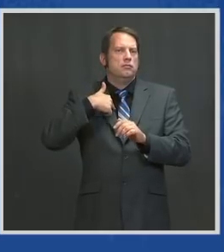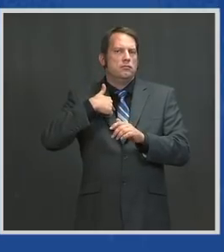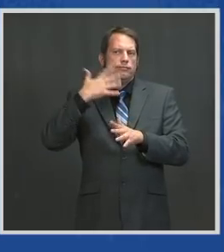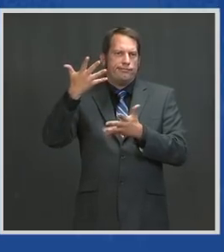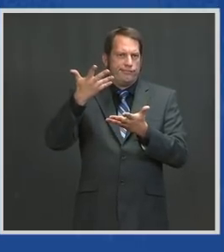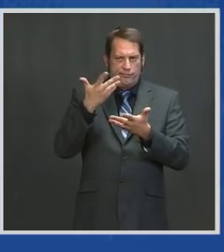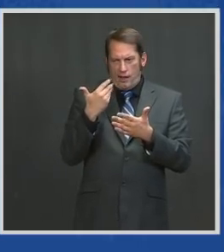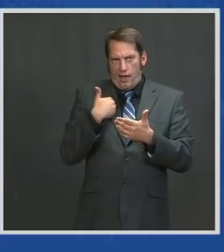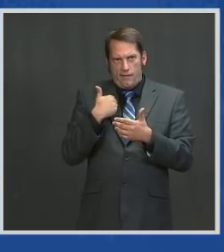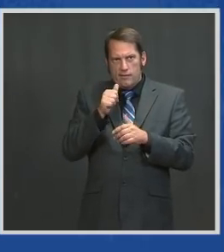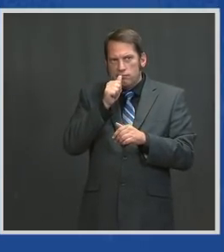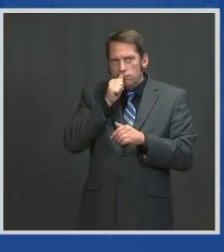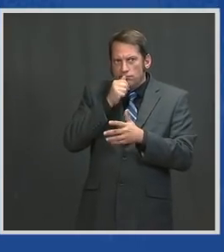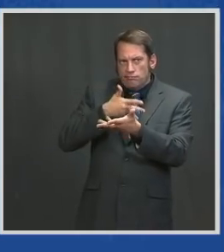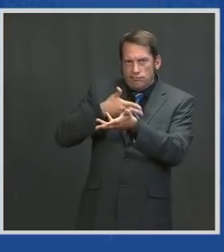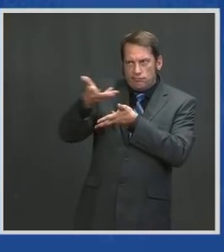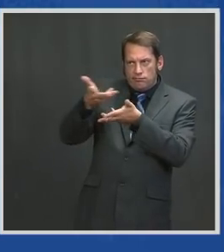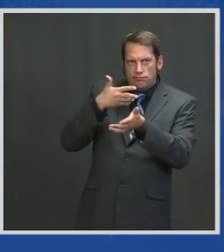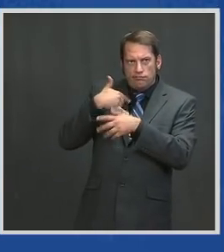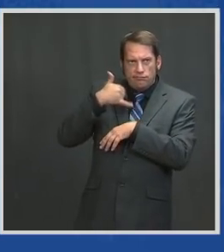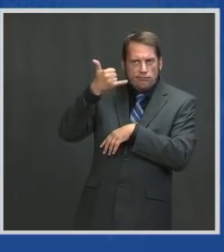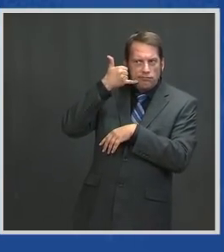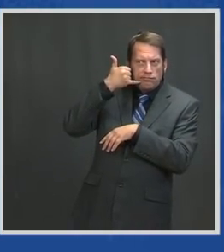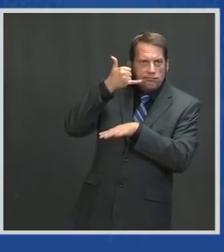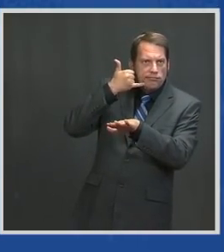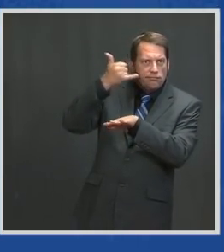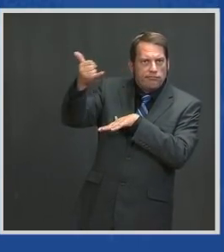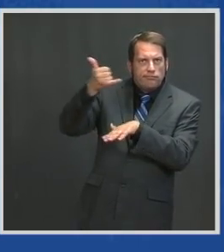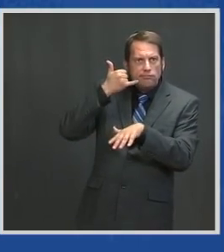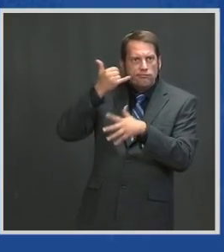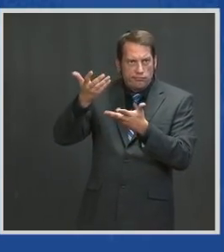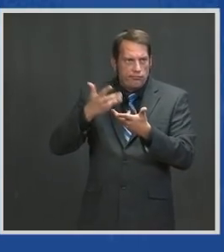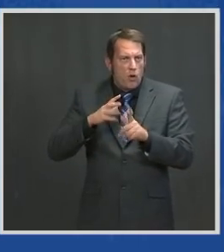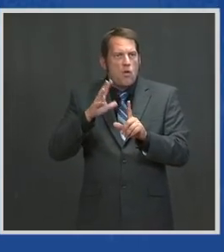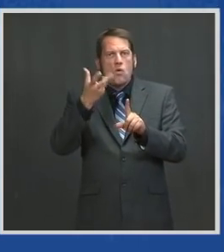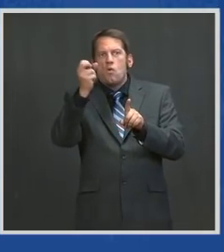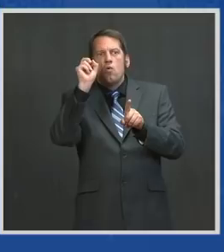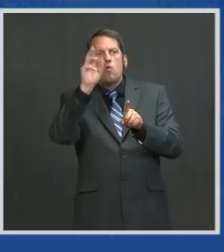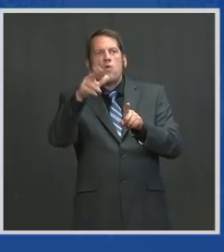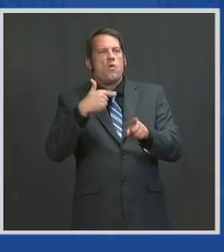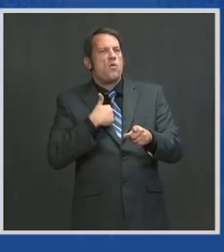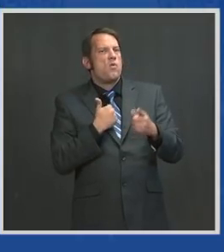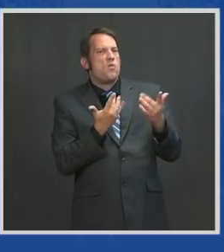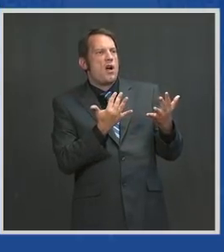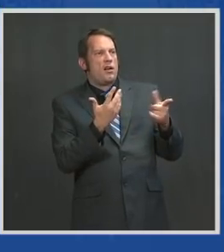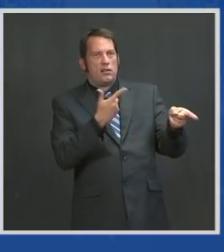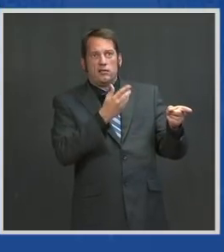For others, it's on the other side of a swing shift, waiting with a hot meal or after a TDY